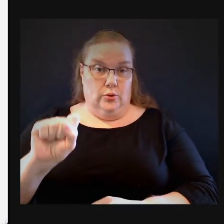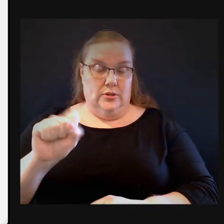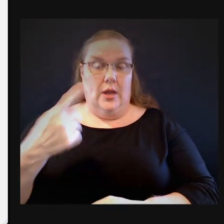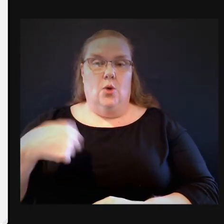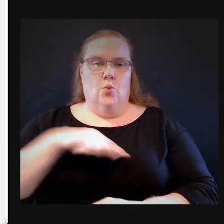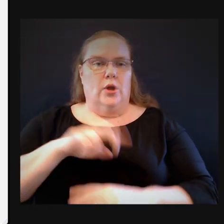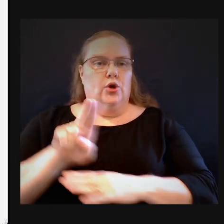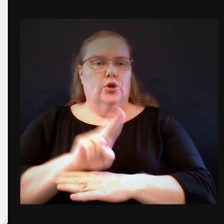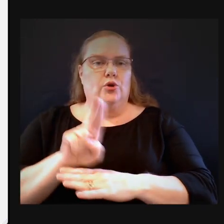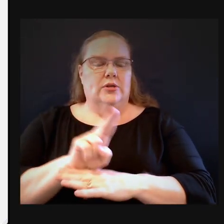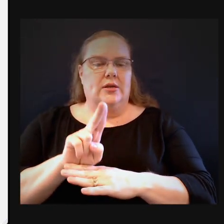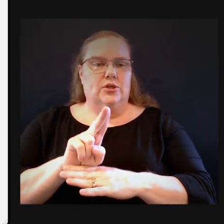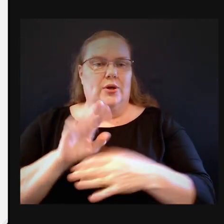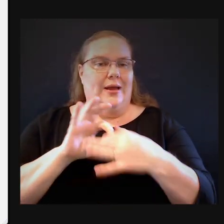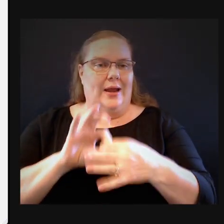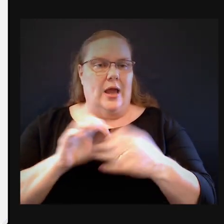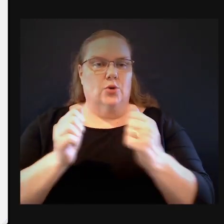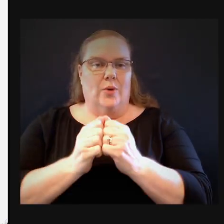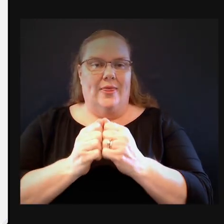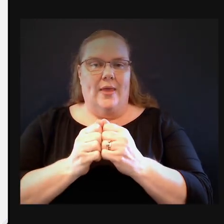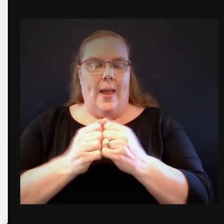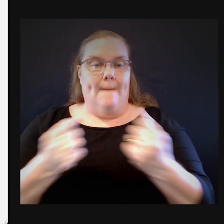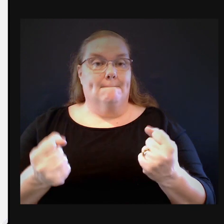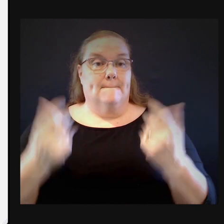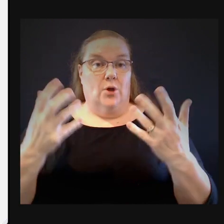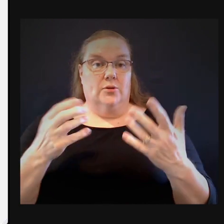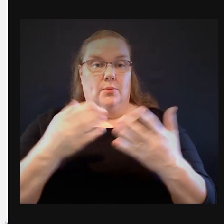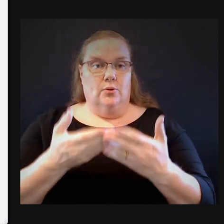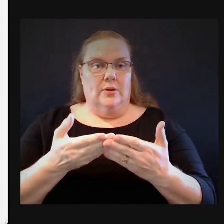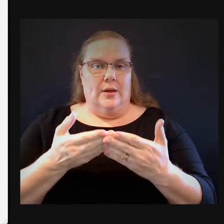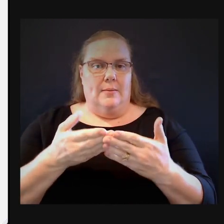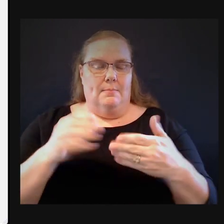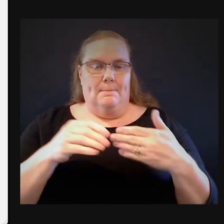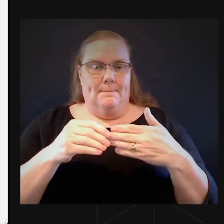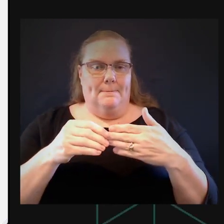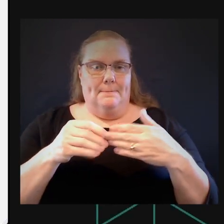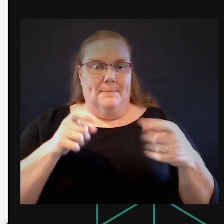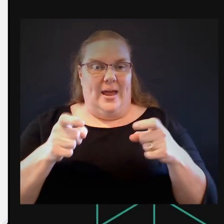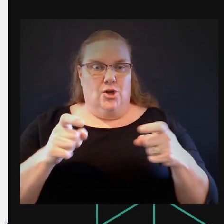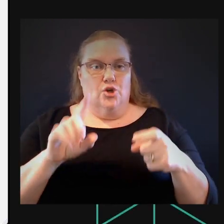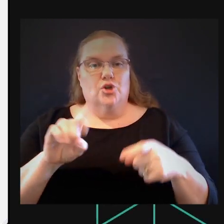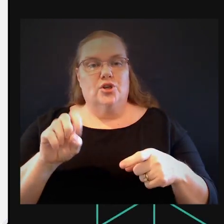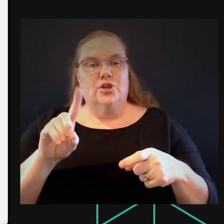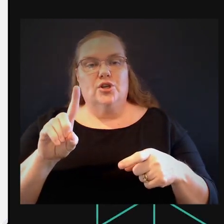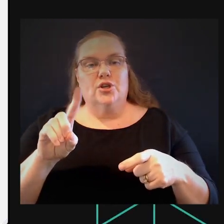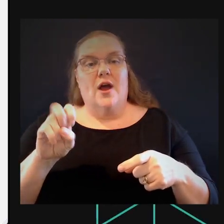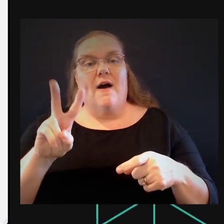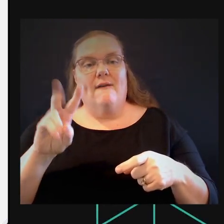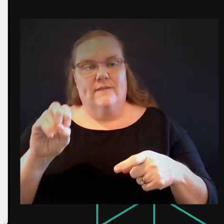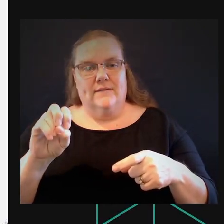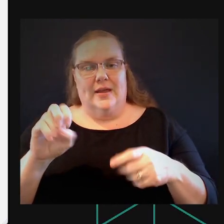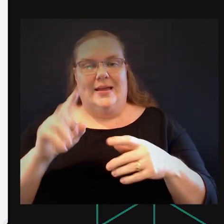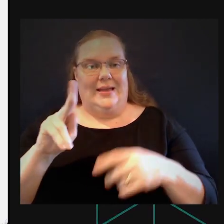and managing multiple console dev kits. With this tool, you can connect to dev kits,